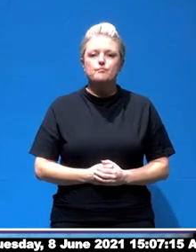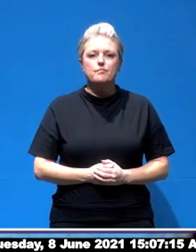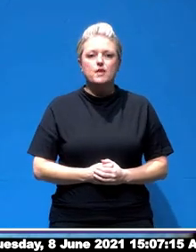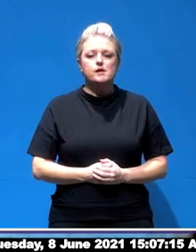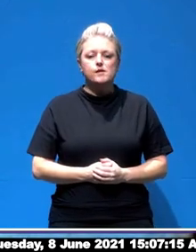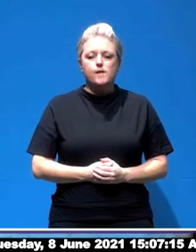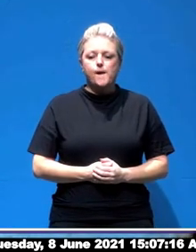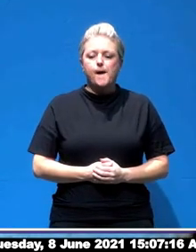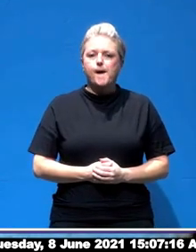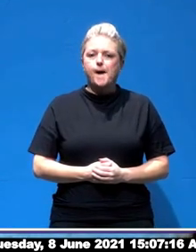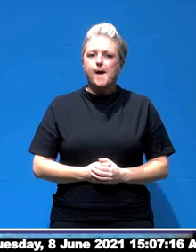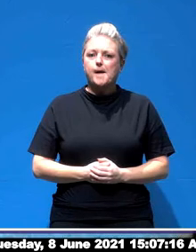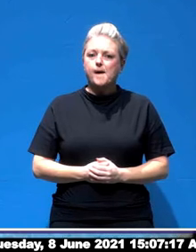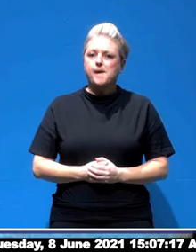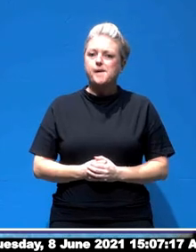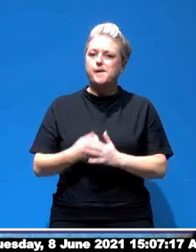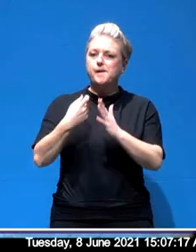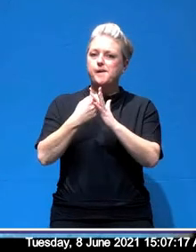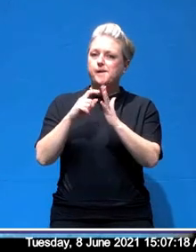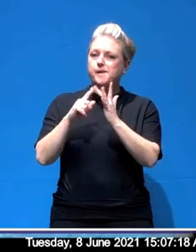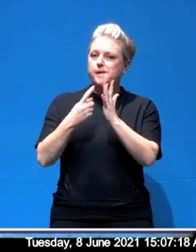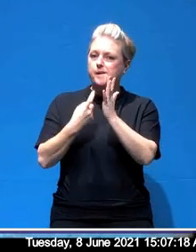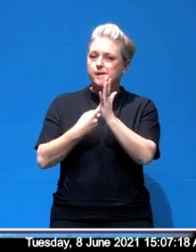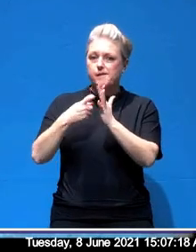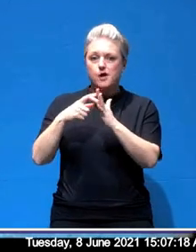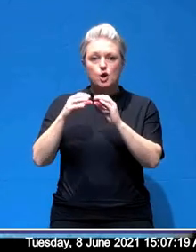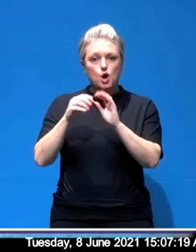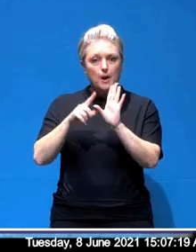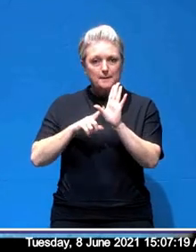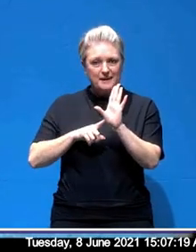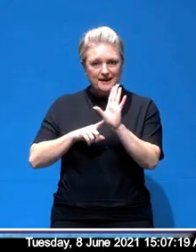Ms Kirkby appears in the Adelaide hearing room to be sworn or affirmed.